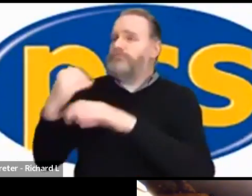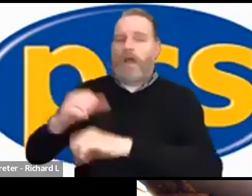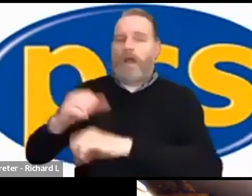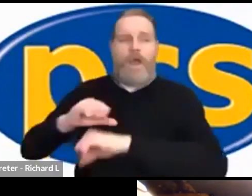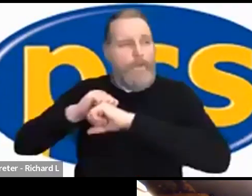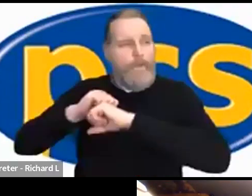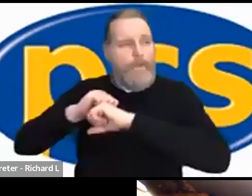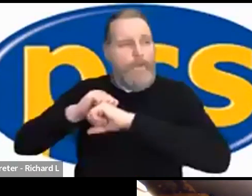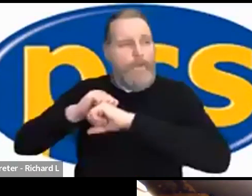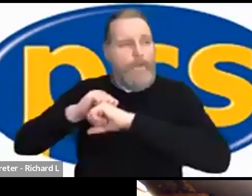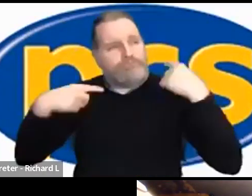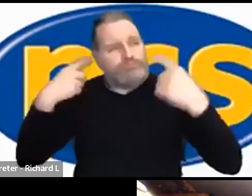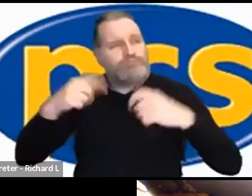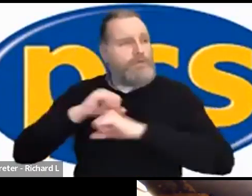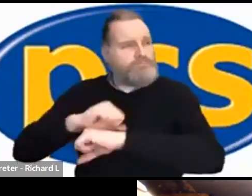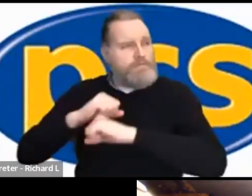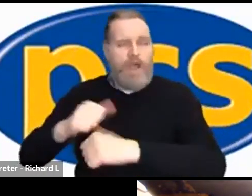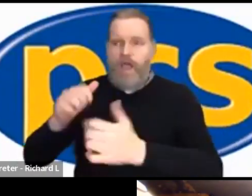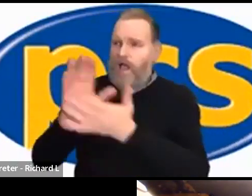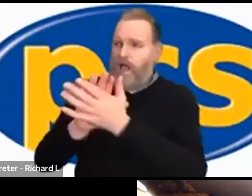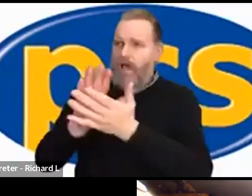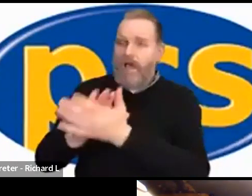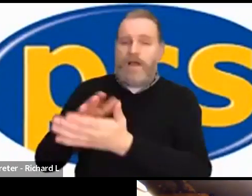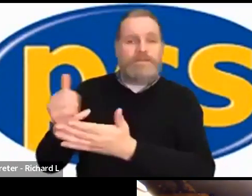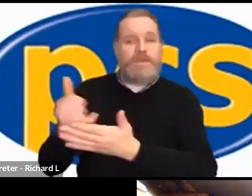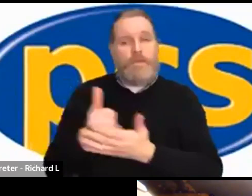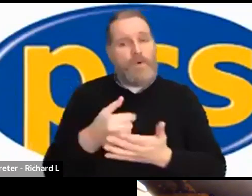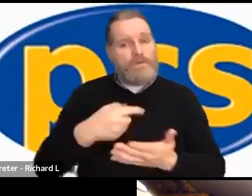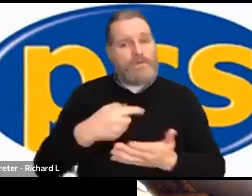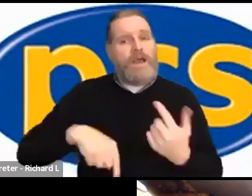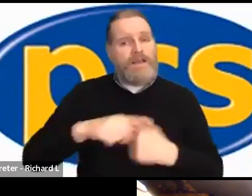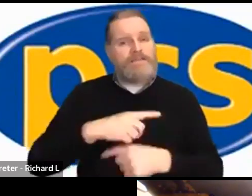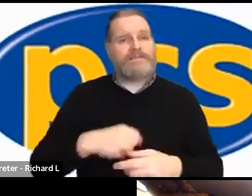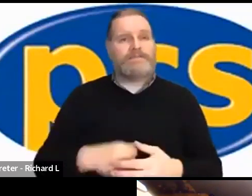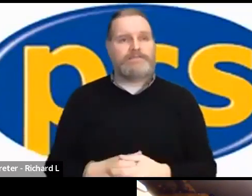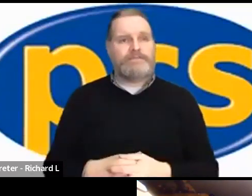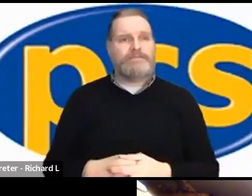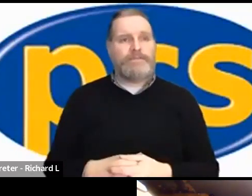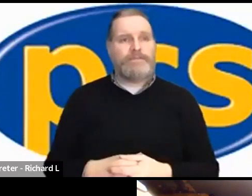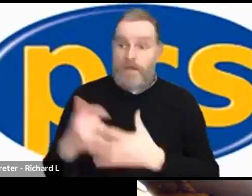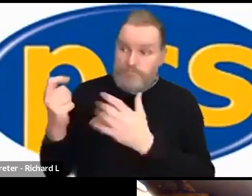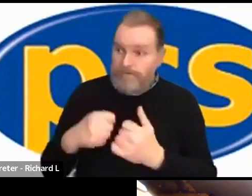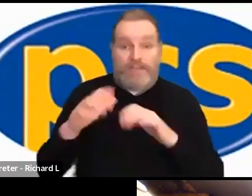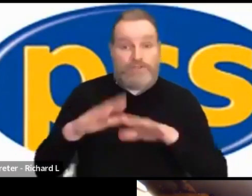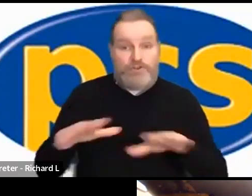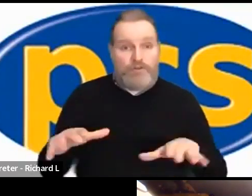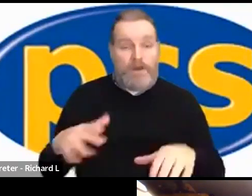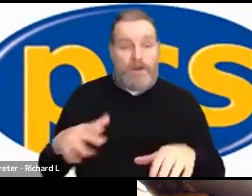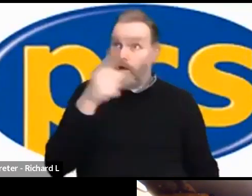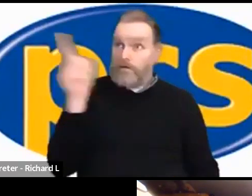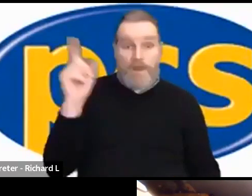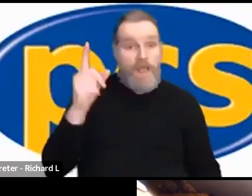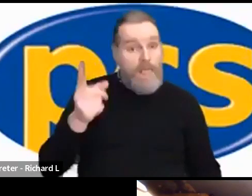visible And we want Pcs to be very visible. So yes, bring it to So. Yes, bring your children, you know is, we want this to be it is. We want this to be. Yeah, we want management to know